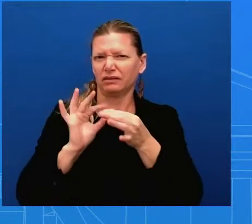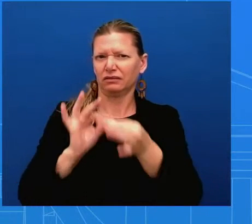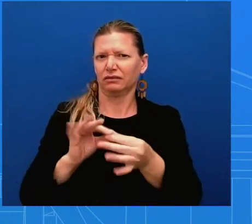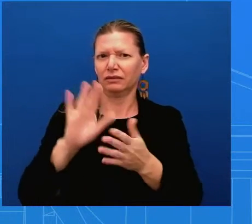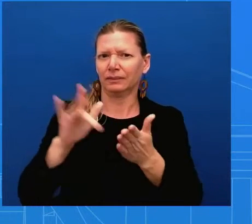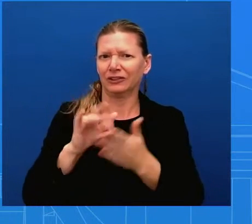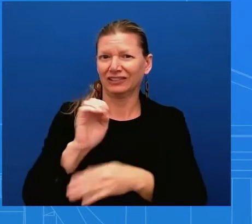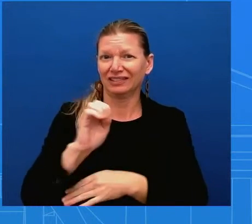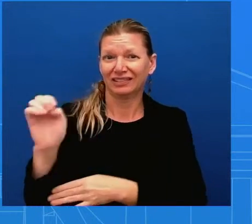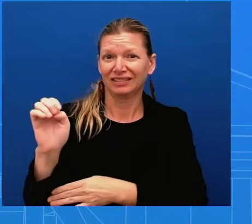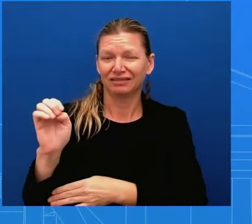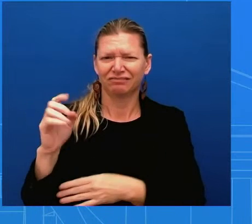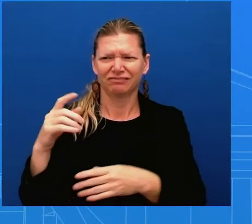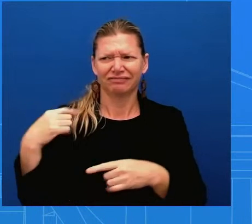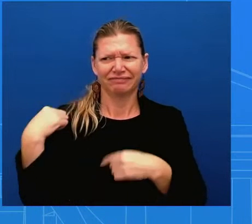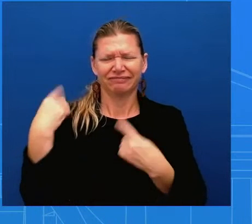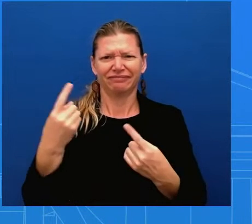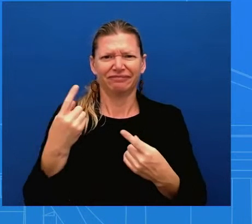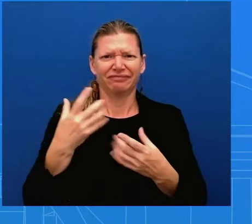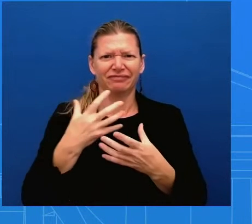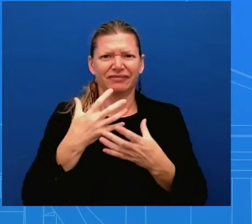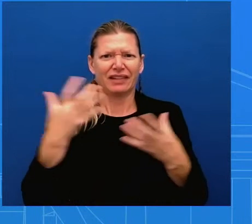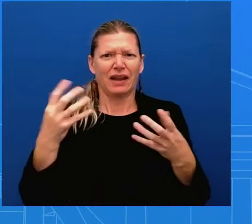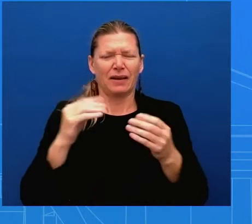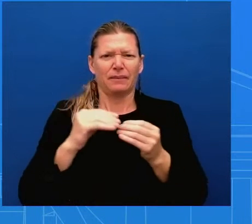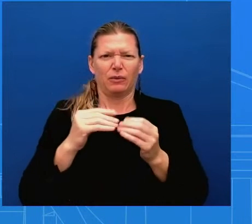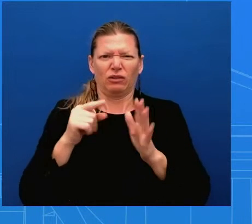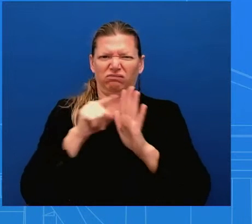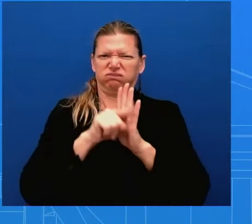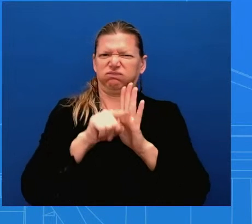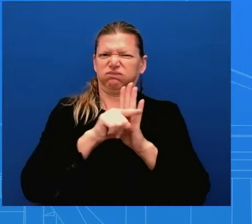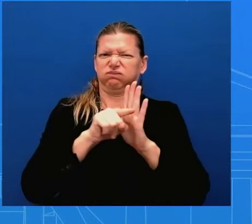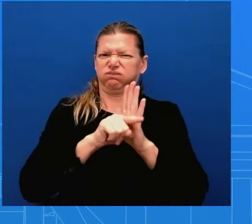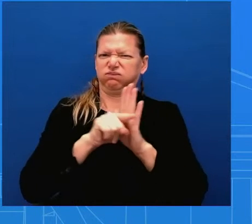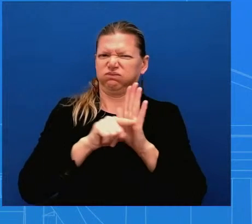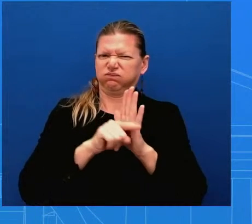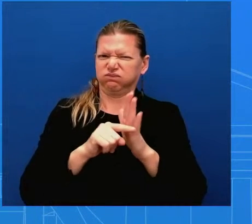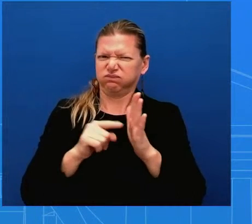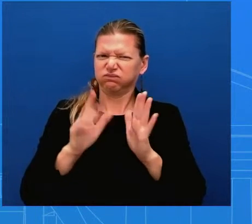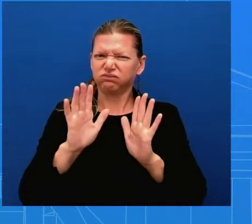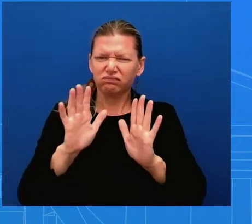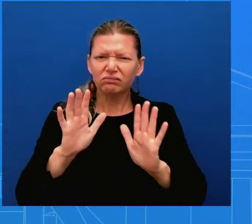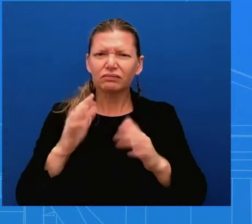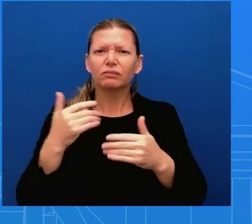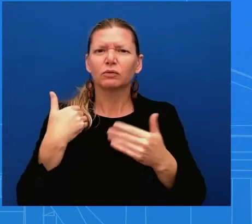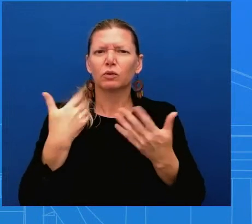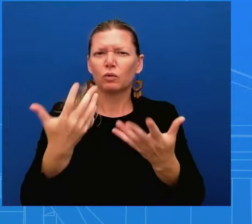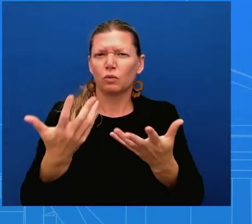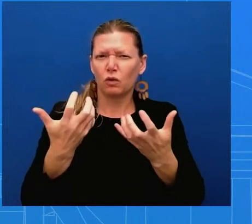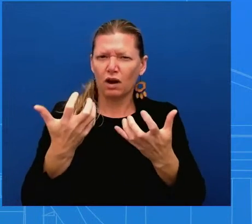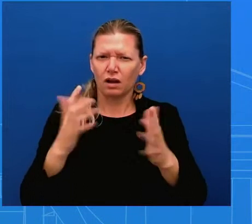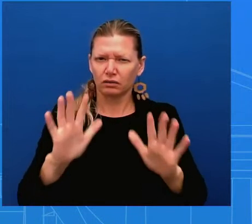between Israel and Hamas, so I want to take a moment today to get back to basics and lay out the administration's view.